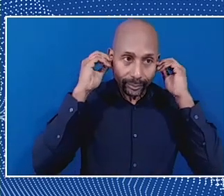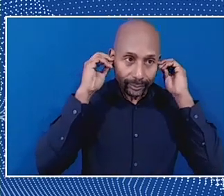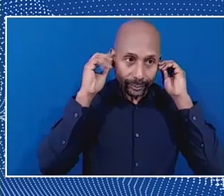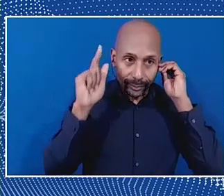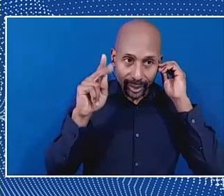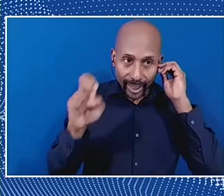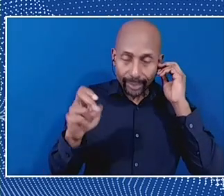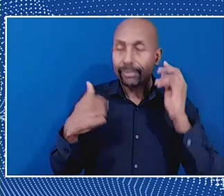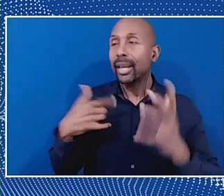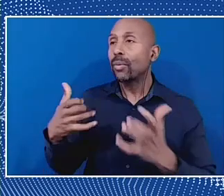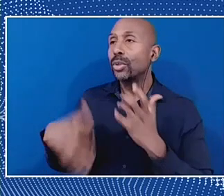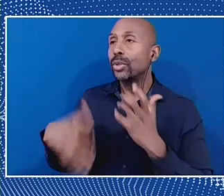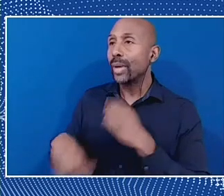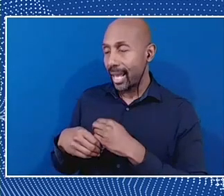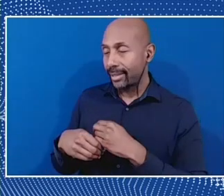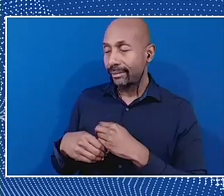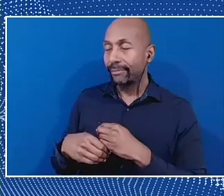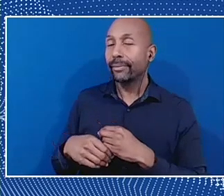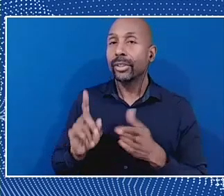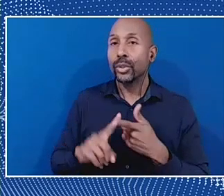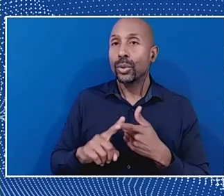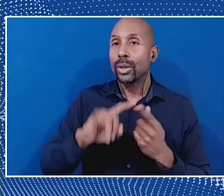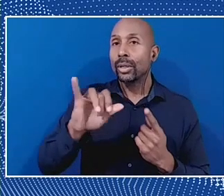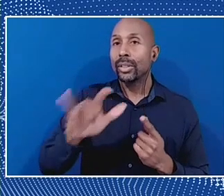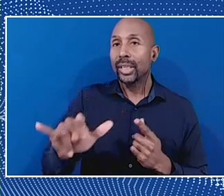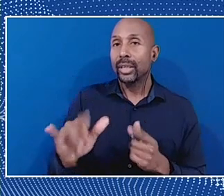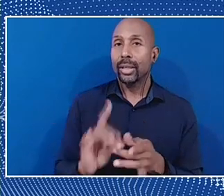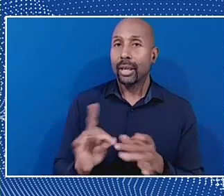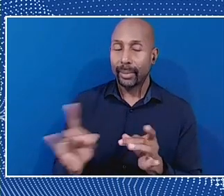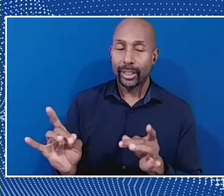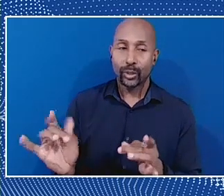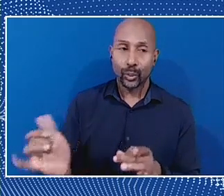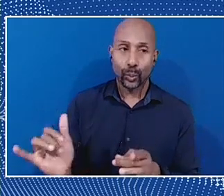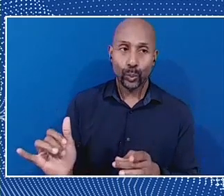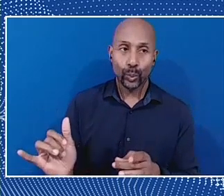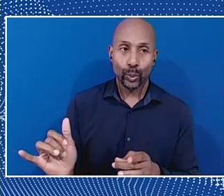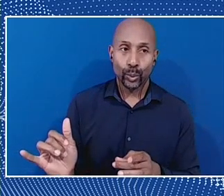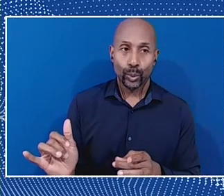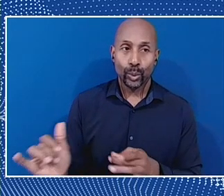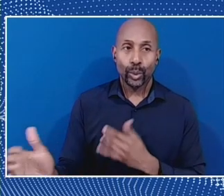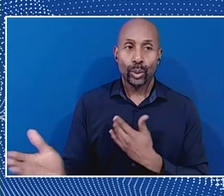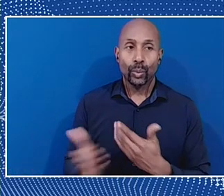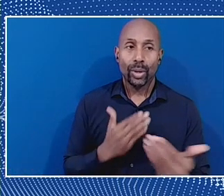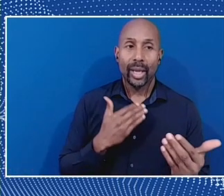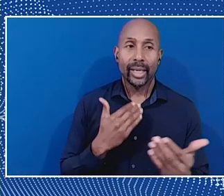saying to say that whatever the model ends